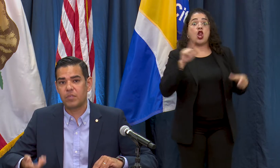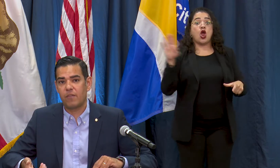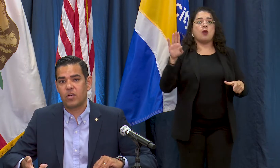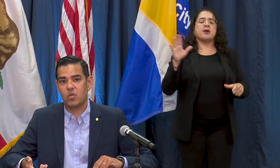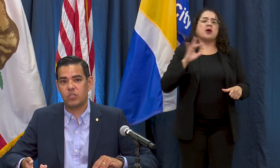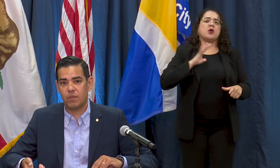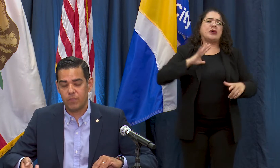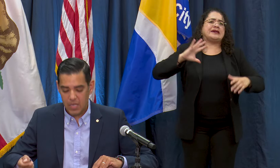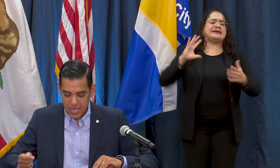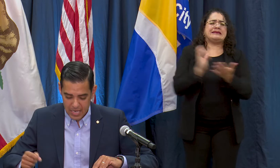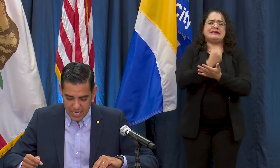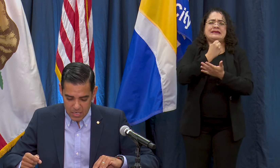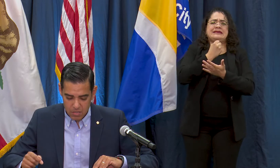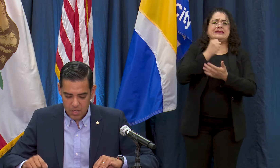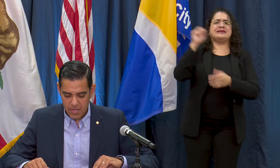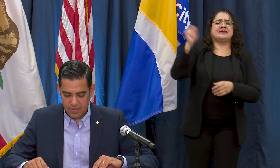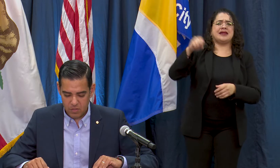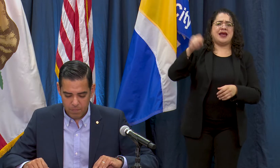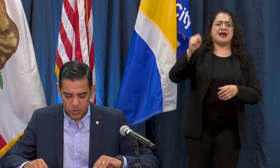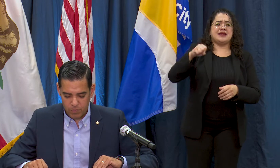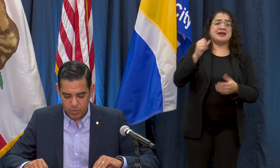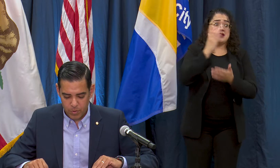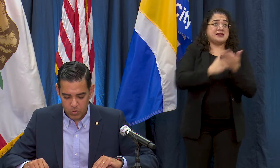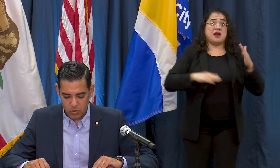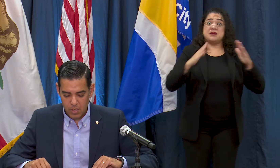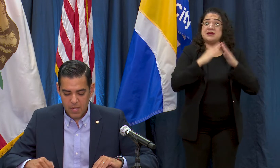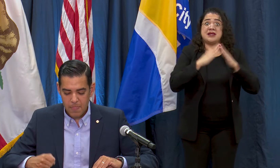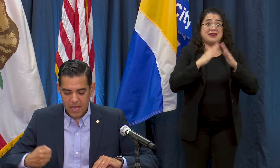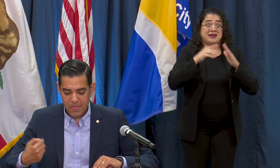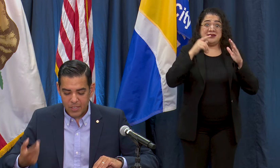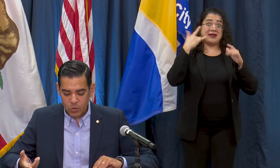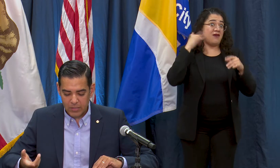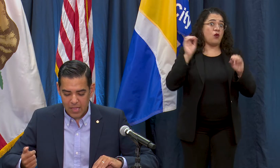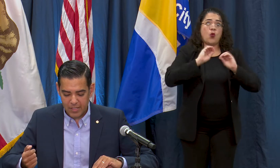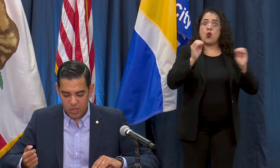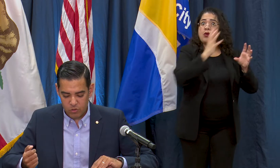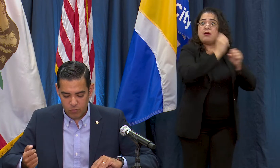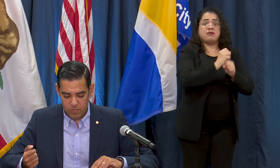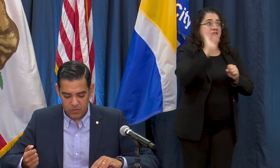Governor Newsom in his budget proposal and that direct allocation from the